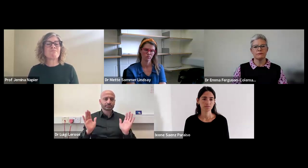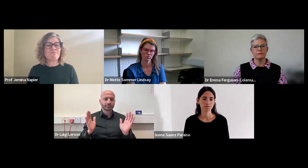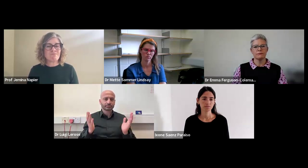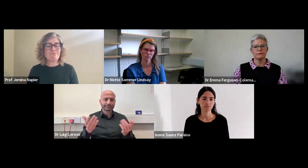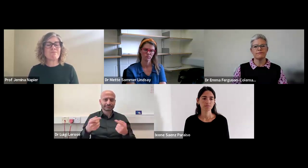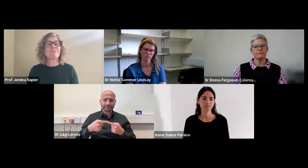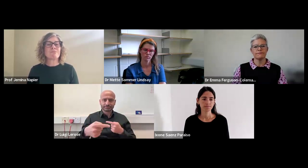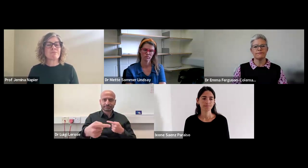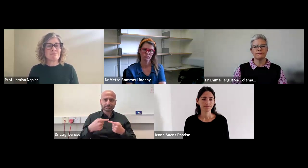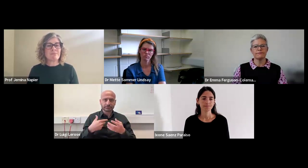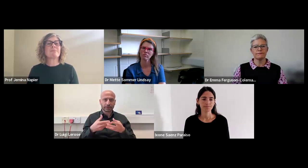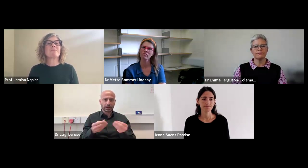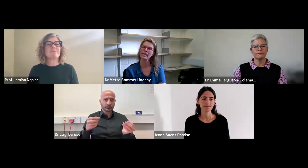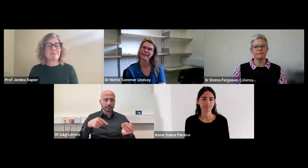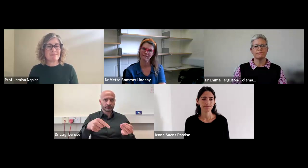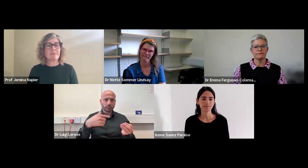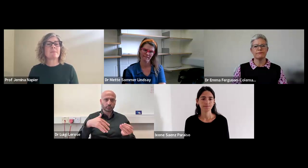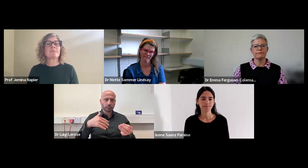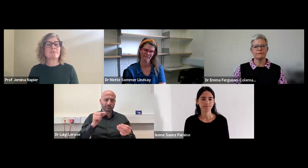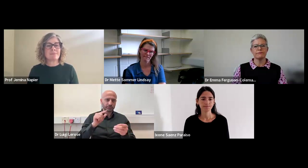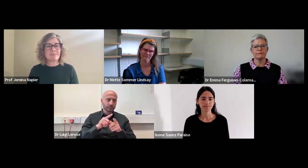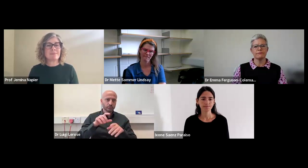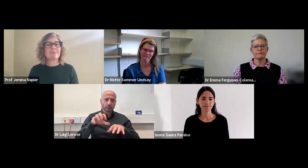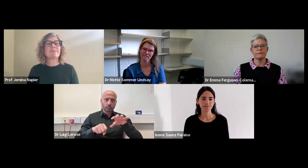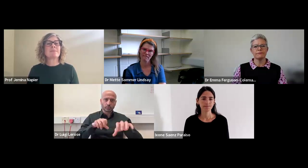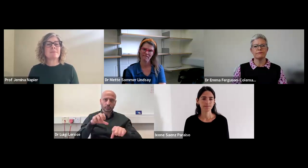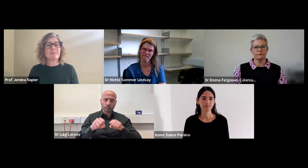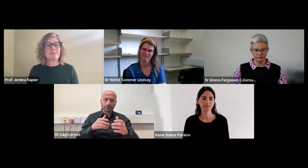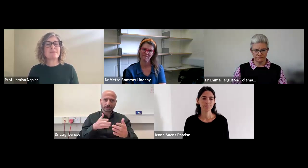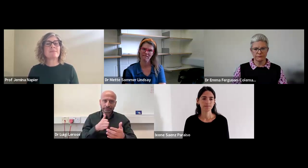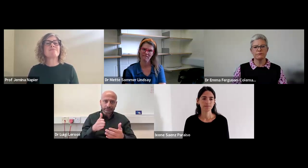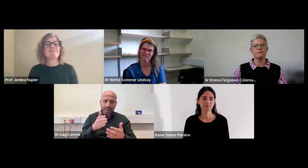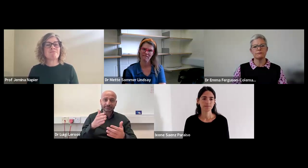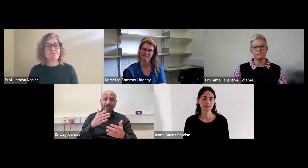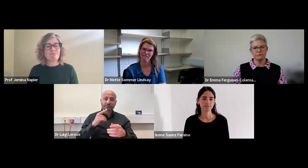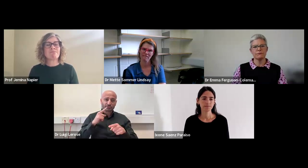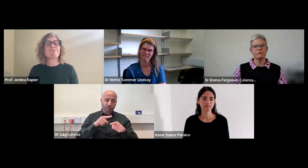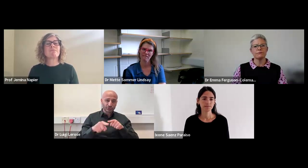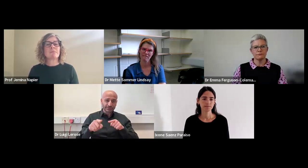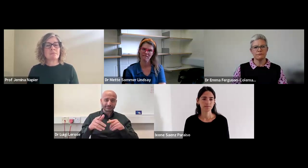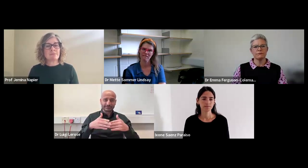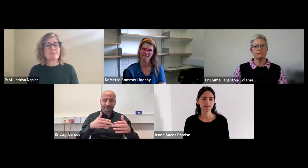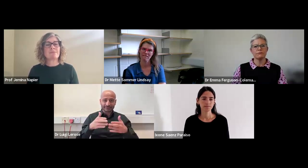I had *no* idea how to navigate all that aspect of my professional life, so I struggled a great deal